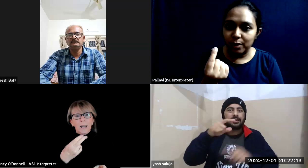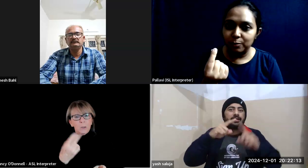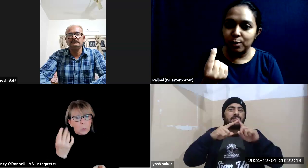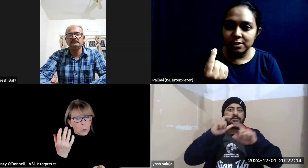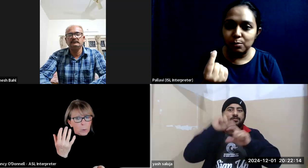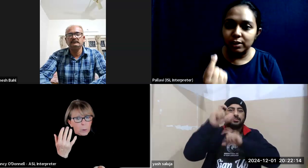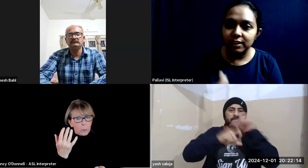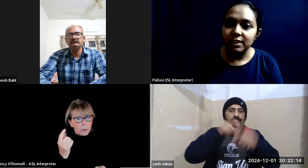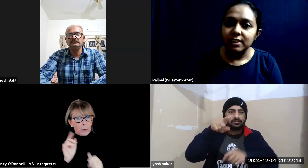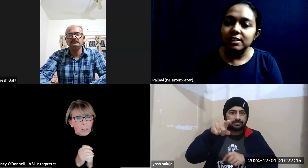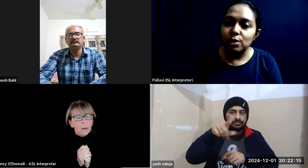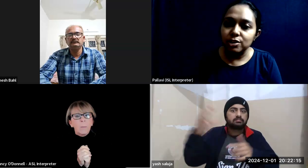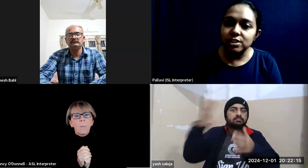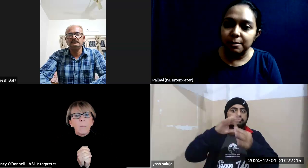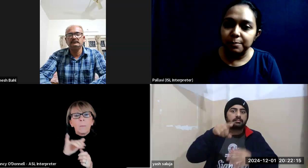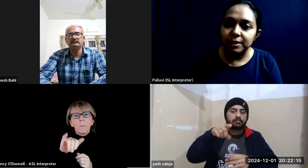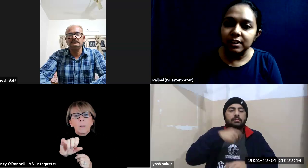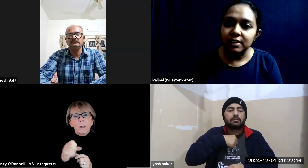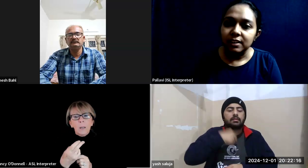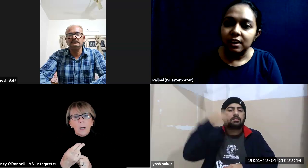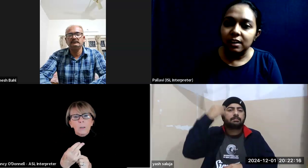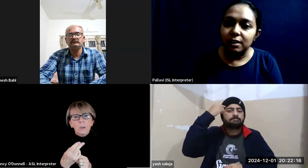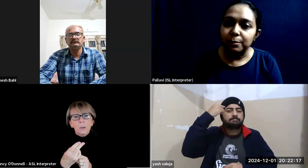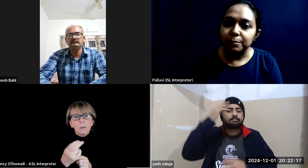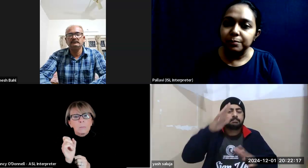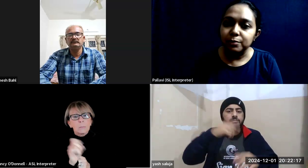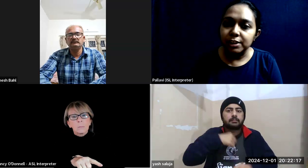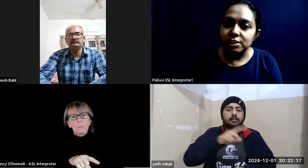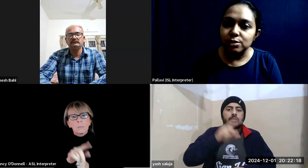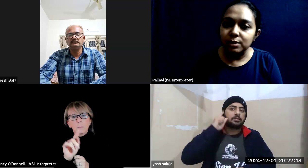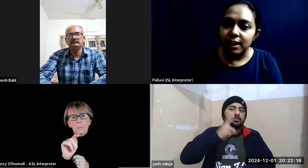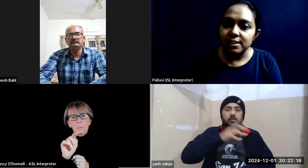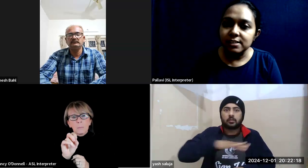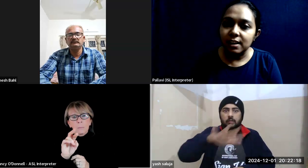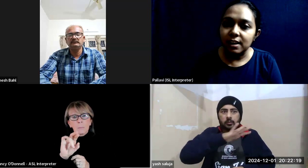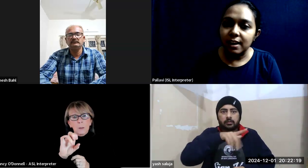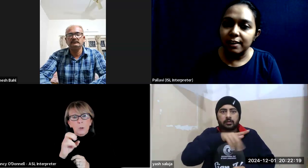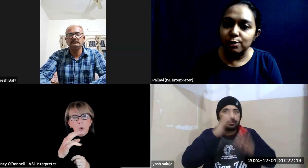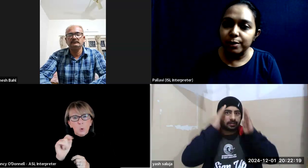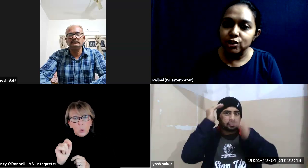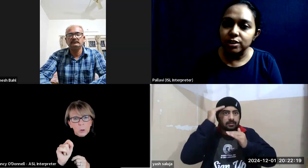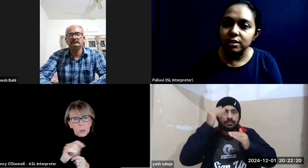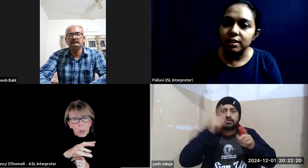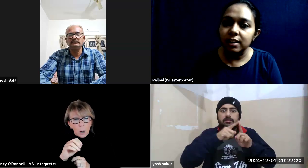[Interpreter speaking for Yash] One small thing. The Torchit company, related to that,